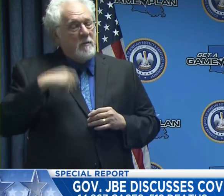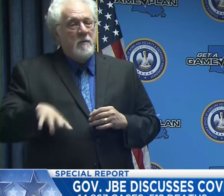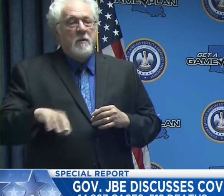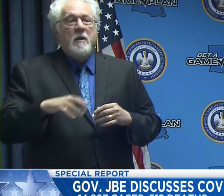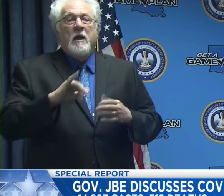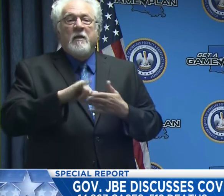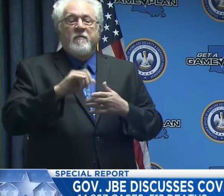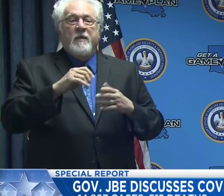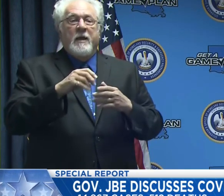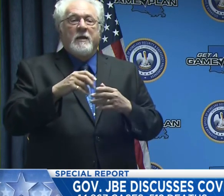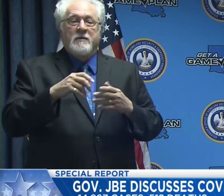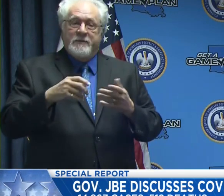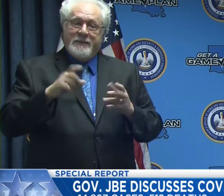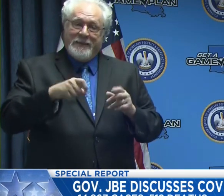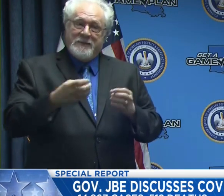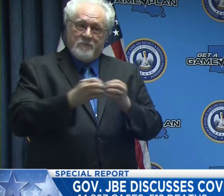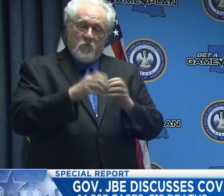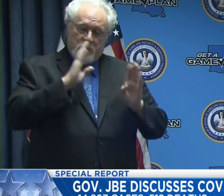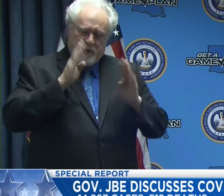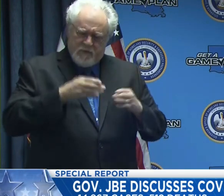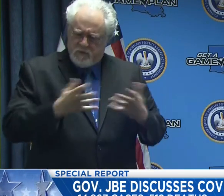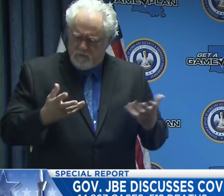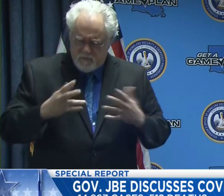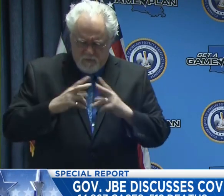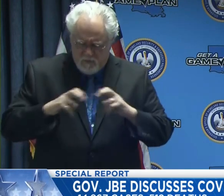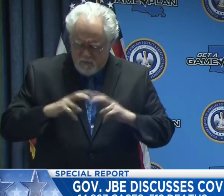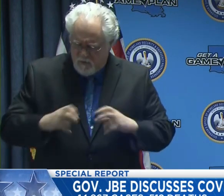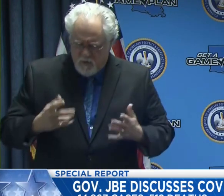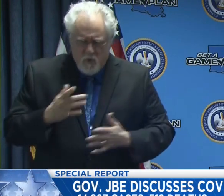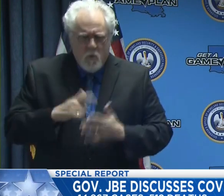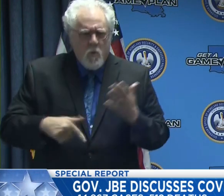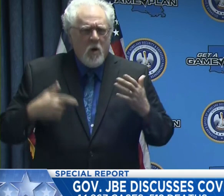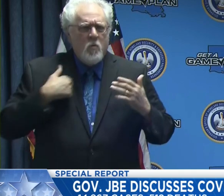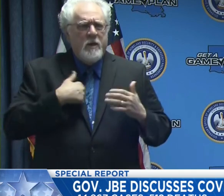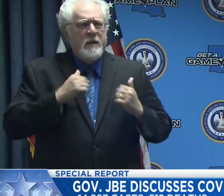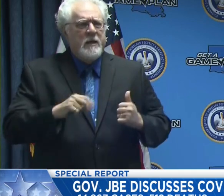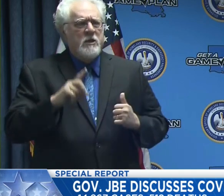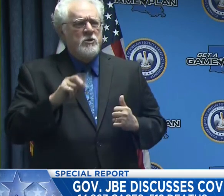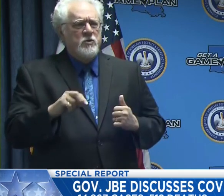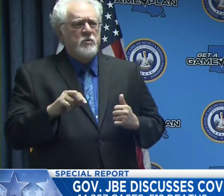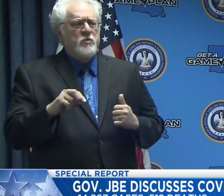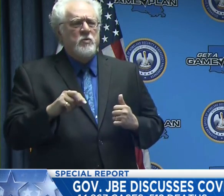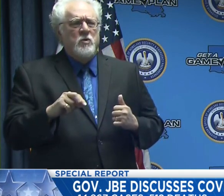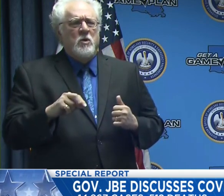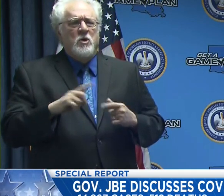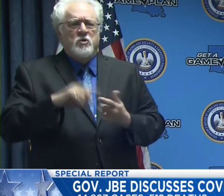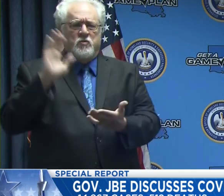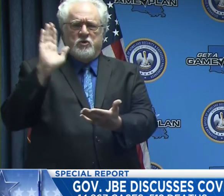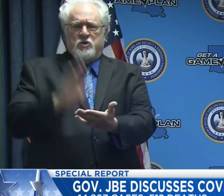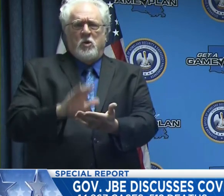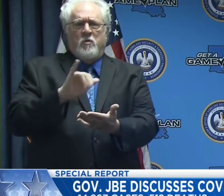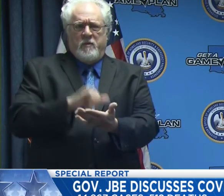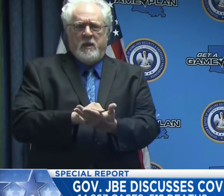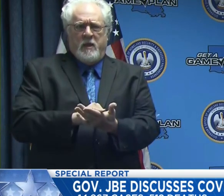SHALLINGLY. I'M SORRY, SLYLY MORE THAN 70%. THAT DESERVES MORE ATTENTION AND